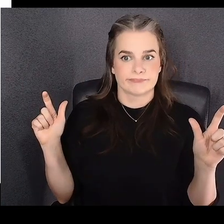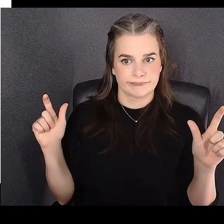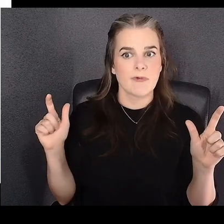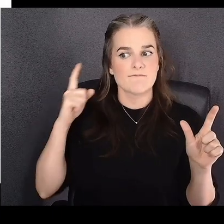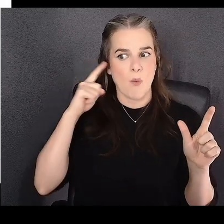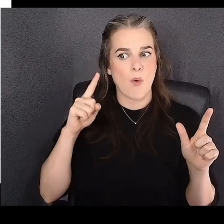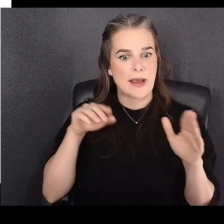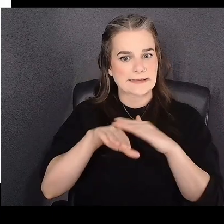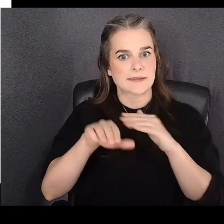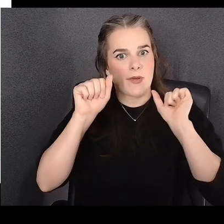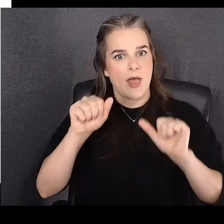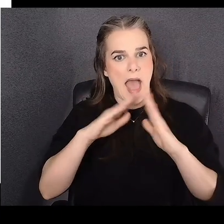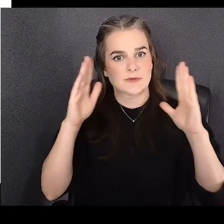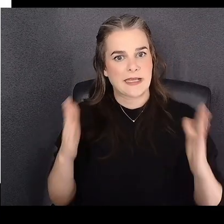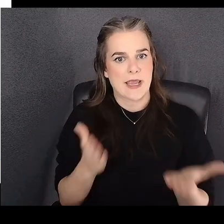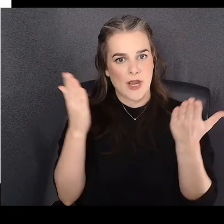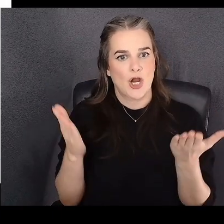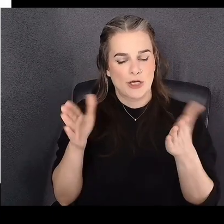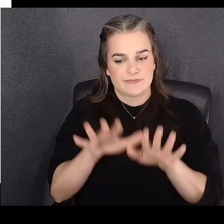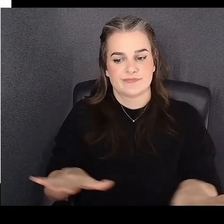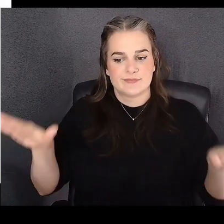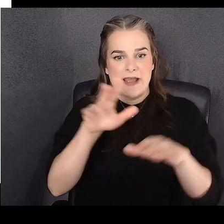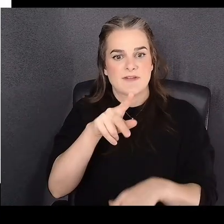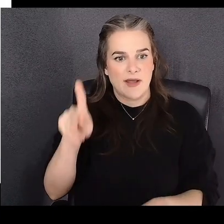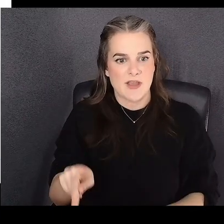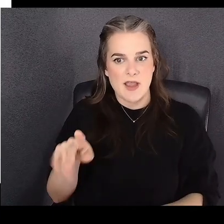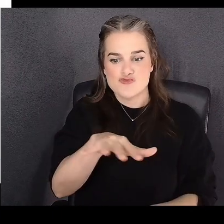Philadelphia region, with more than 400 affordable units